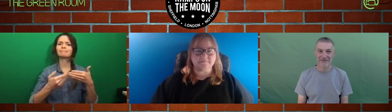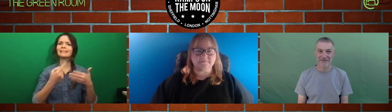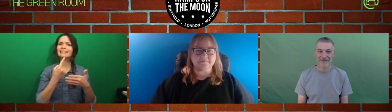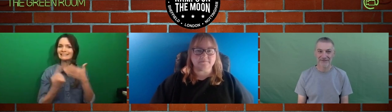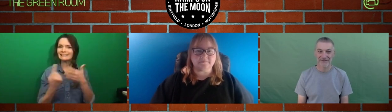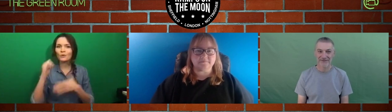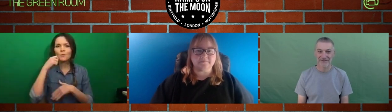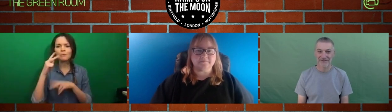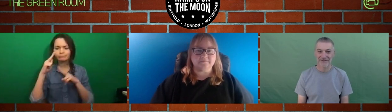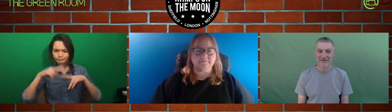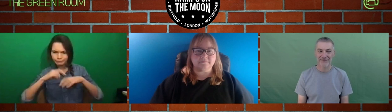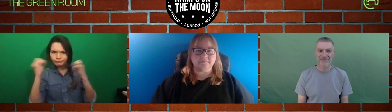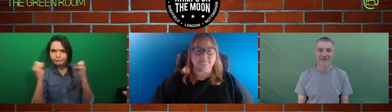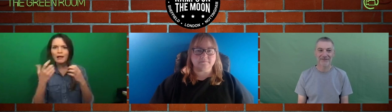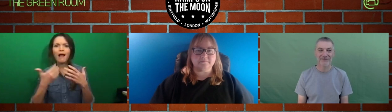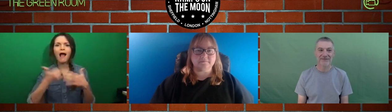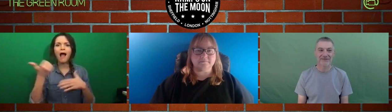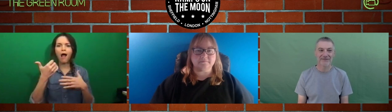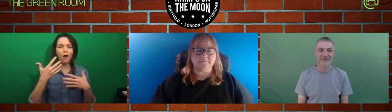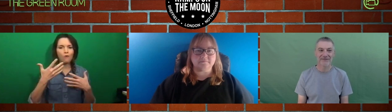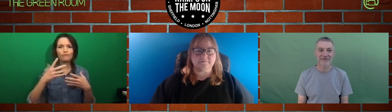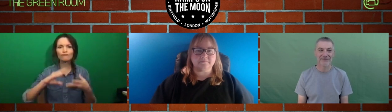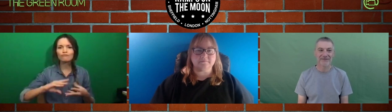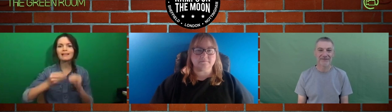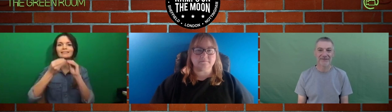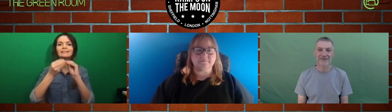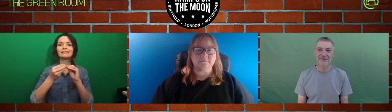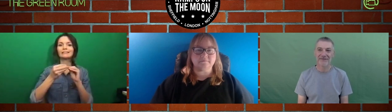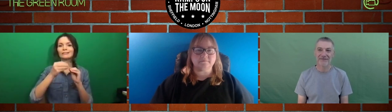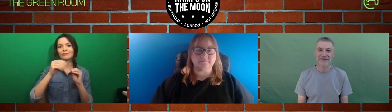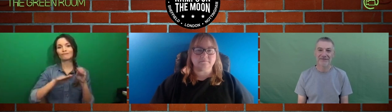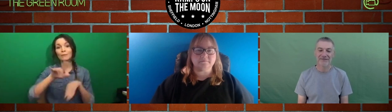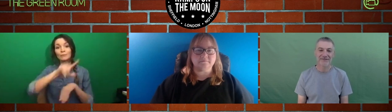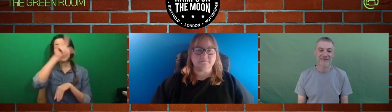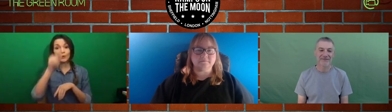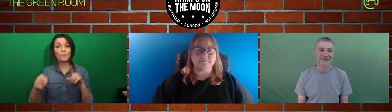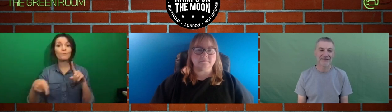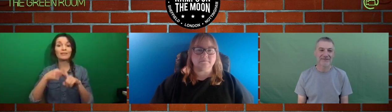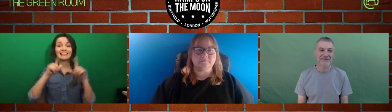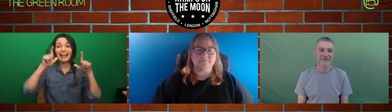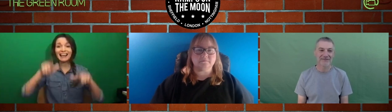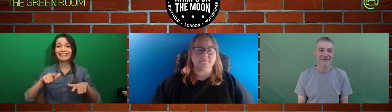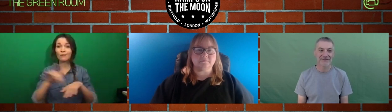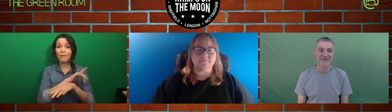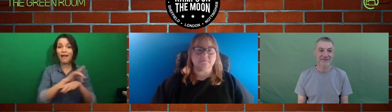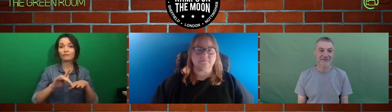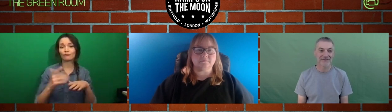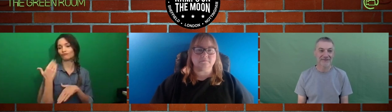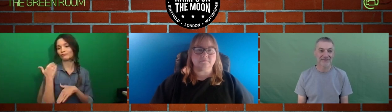making of the Ramps on the Moon and Leed's Playhouse recent production of Oliver Twist.